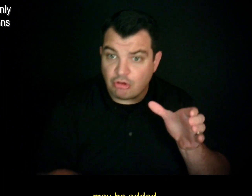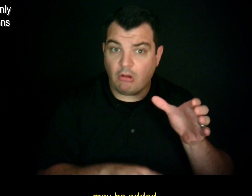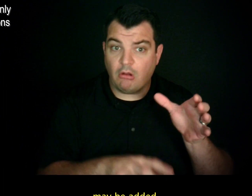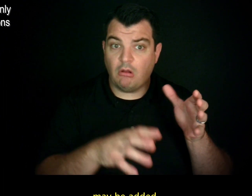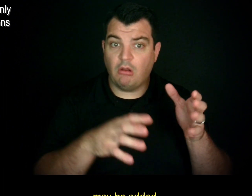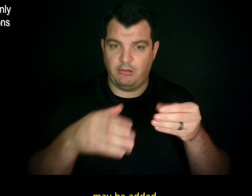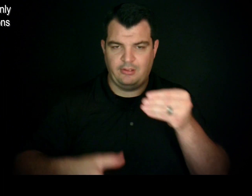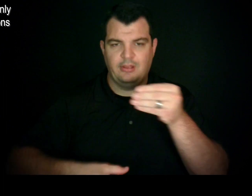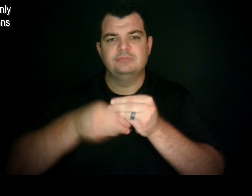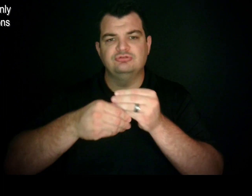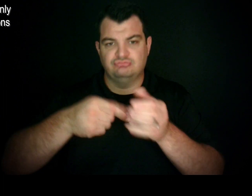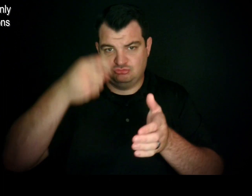may be added.